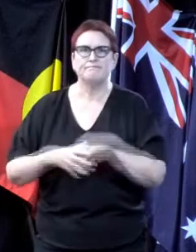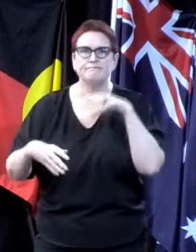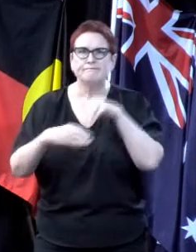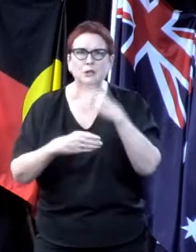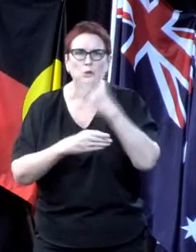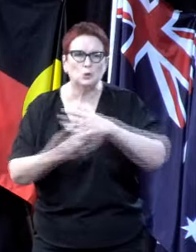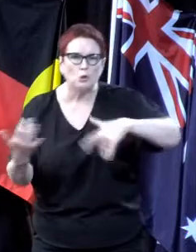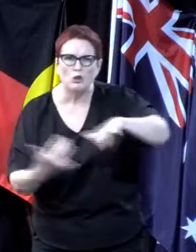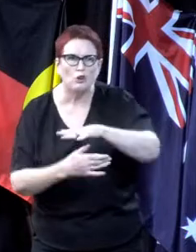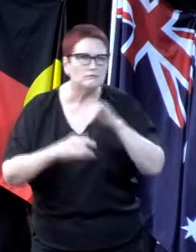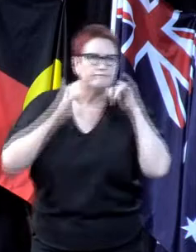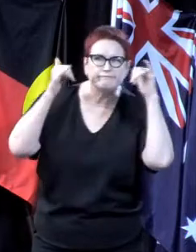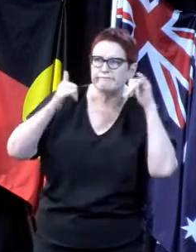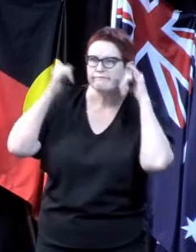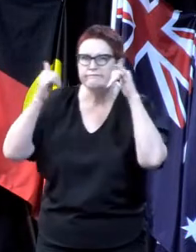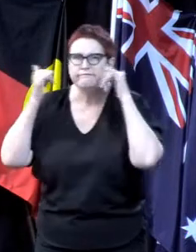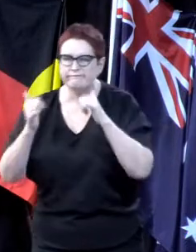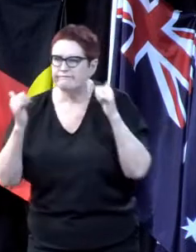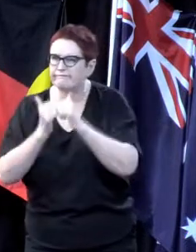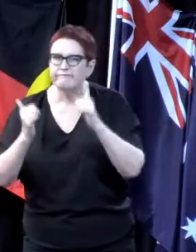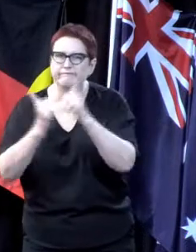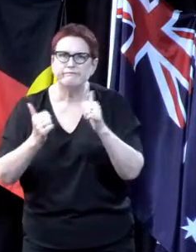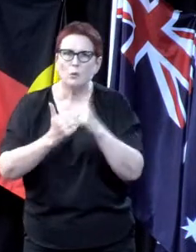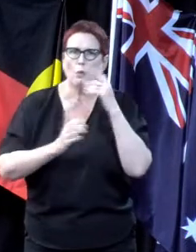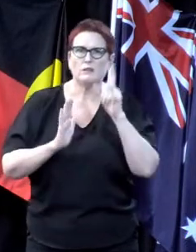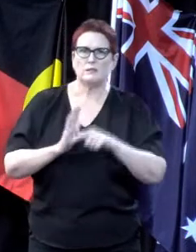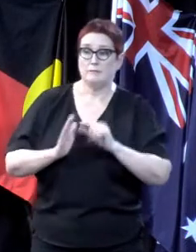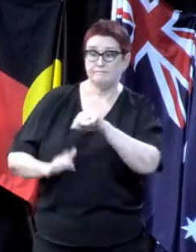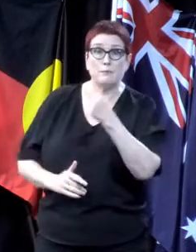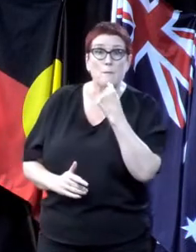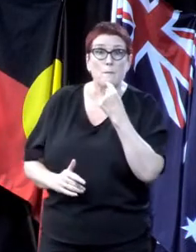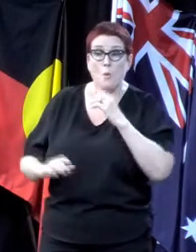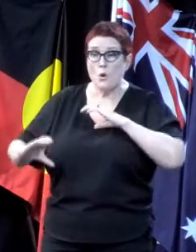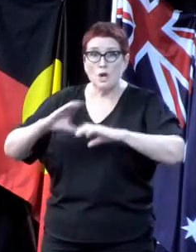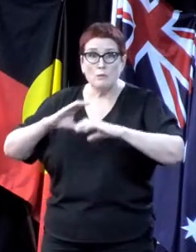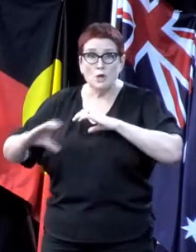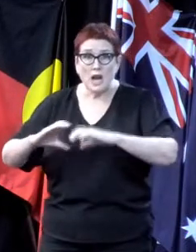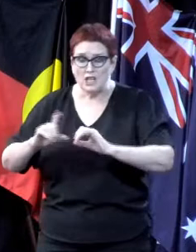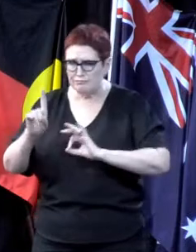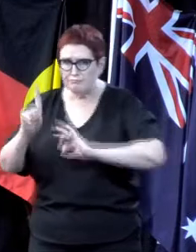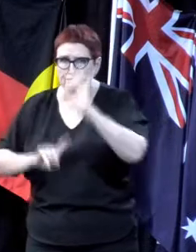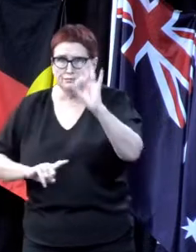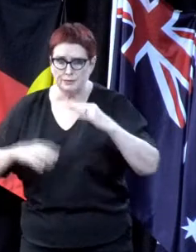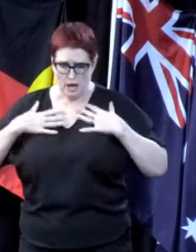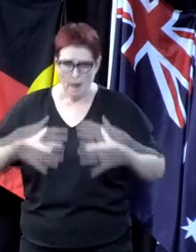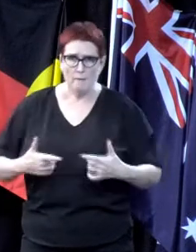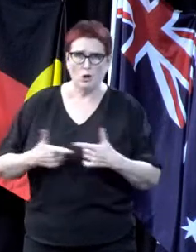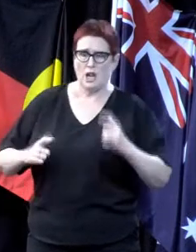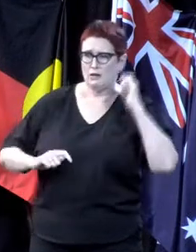He's out with all his mates, and his communication and his body language and his growth is just amazing.